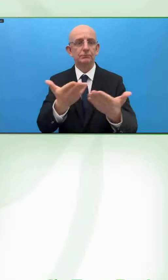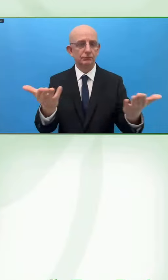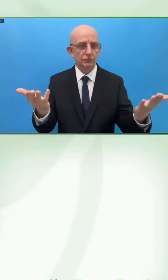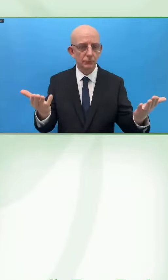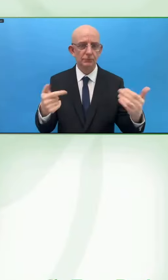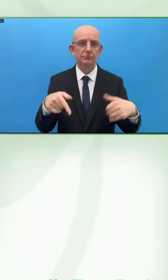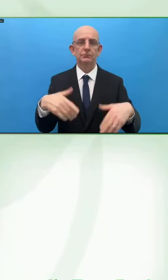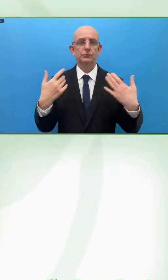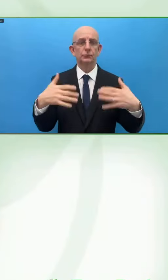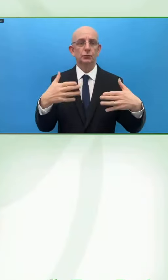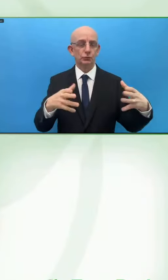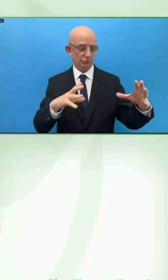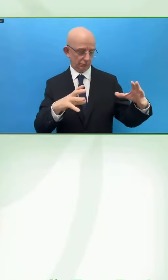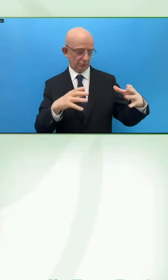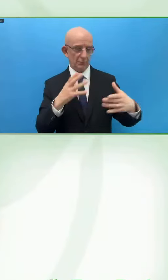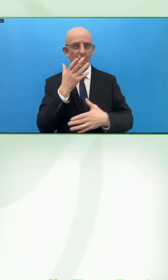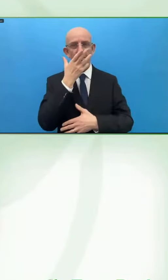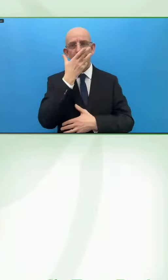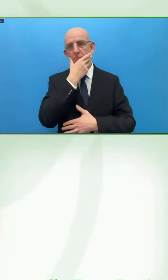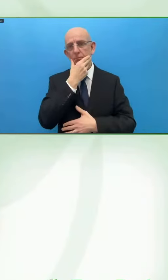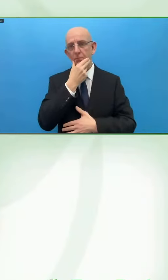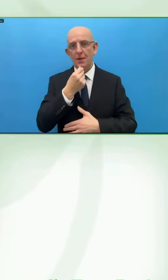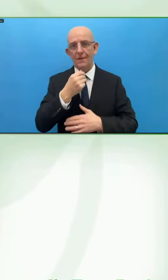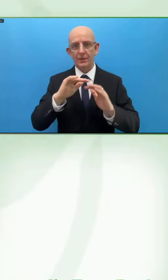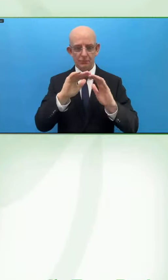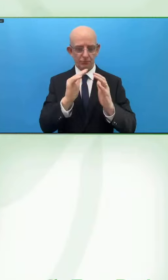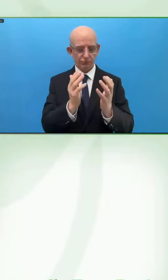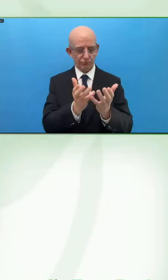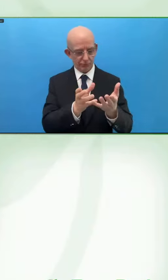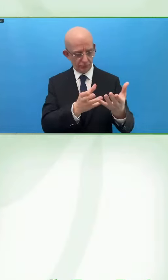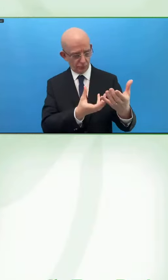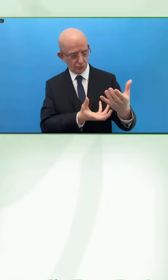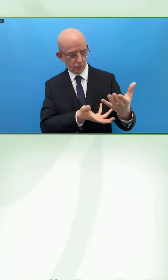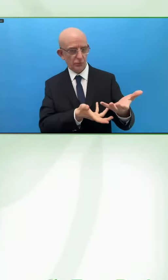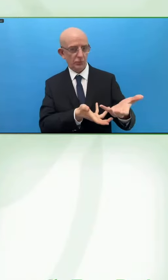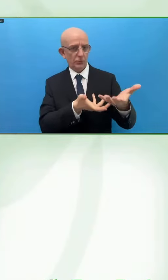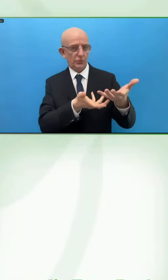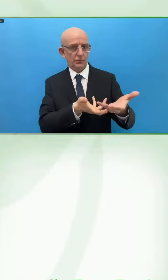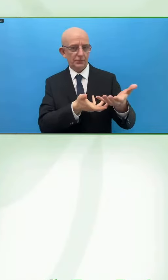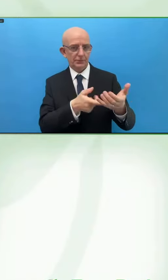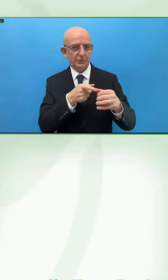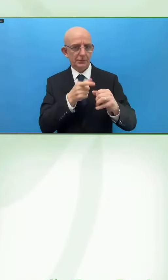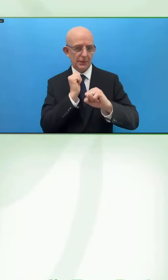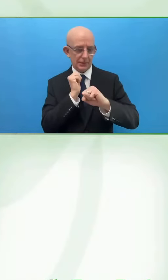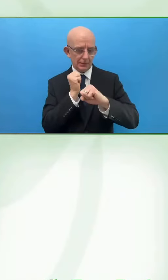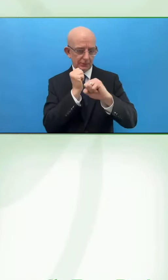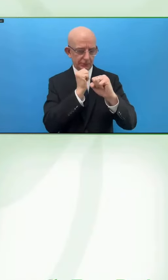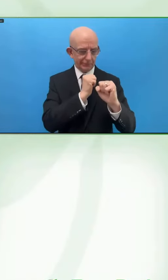I think the lower also you can see the gears and other things put together, it absolutely amazing.